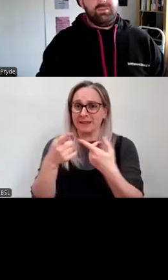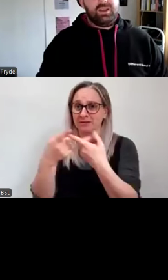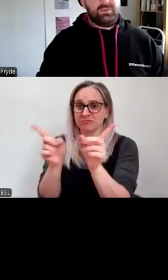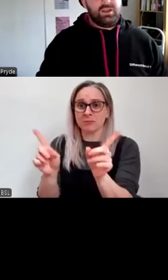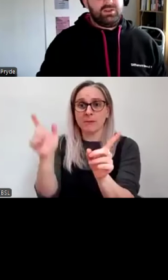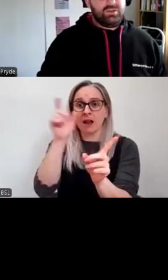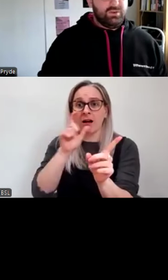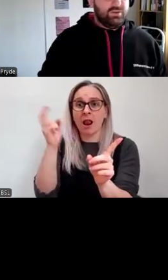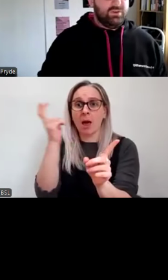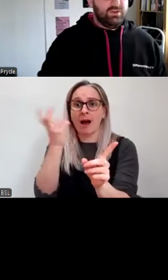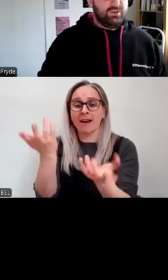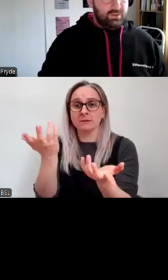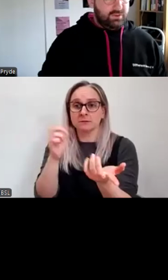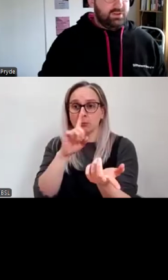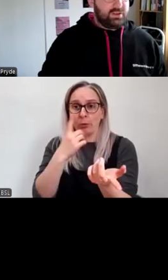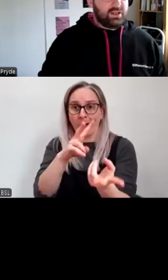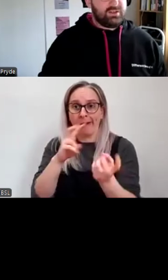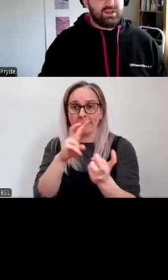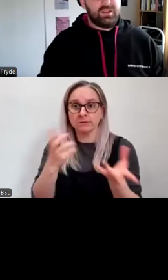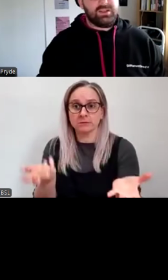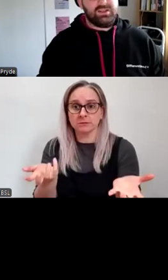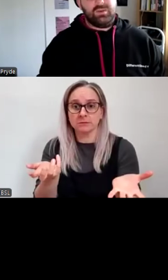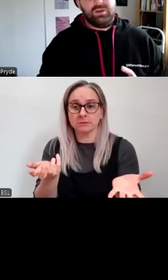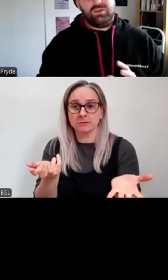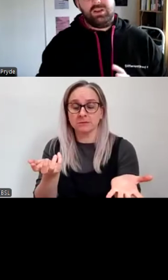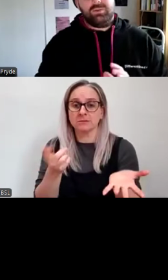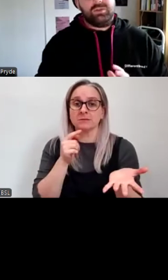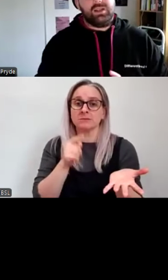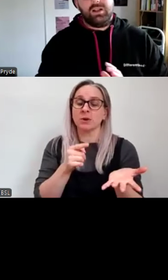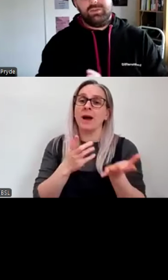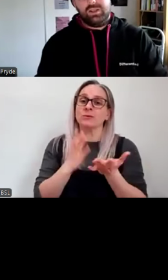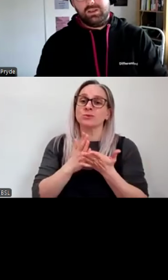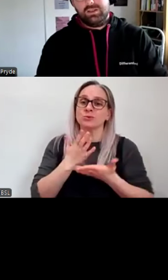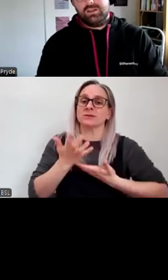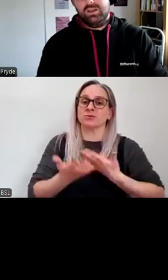The best way to describe this is that when you have protan colorblindness,